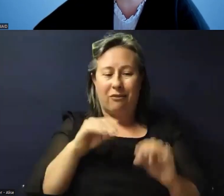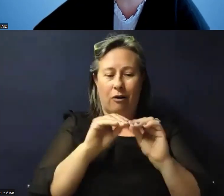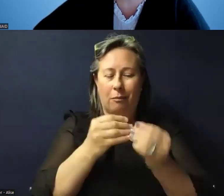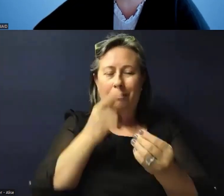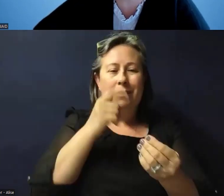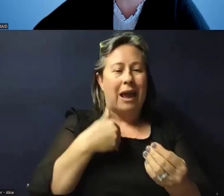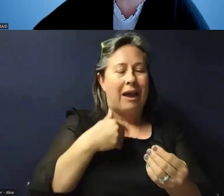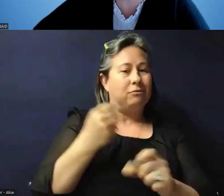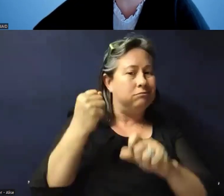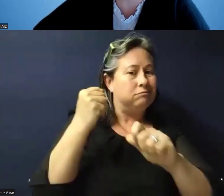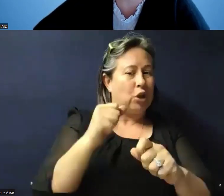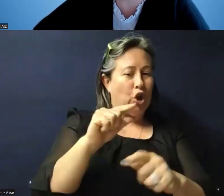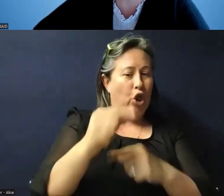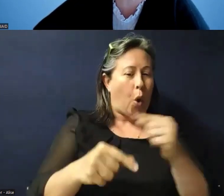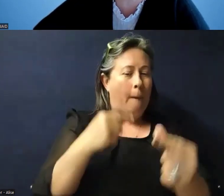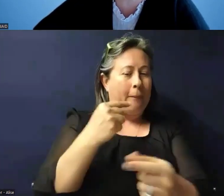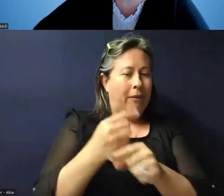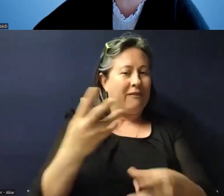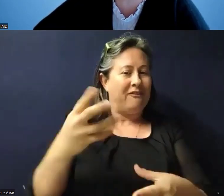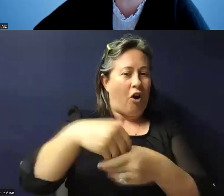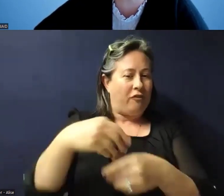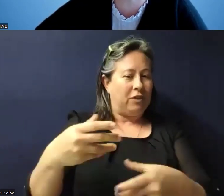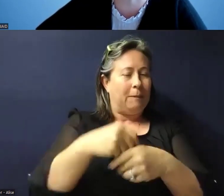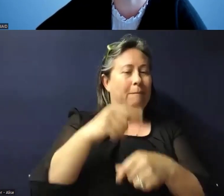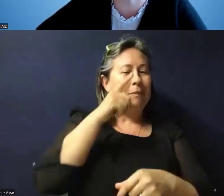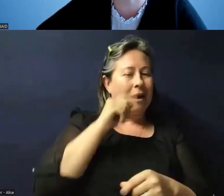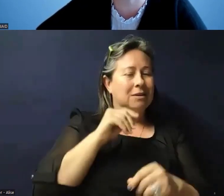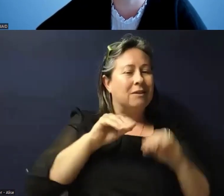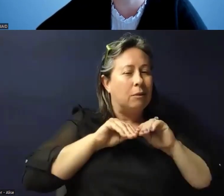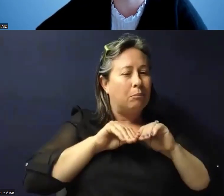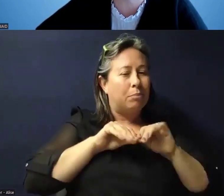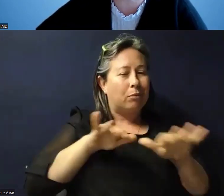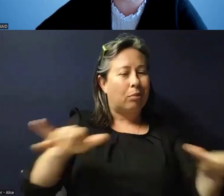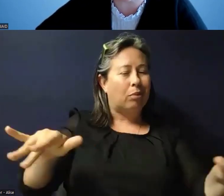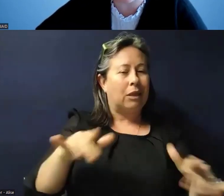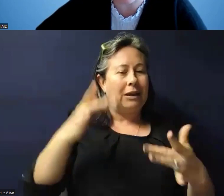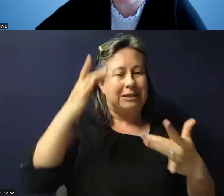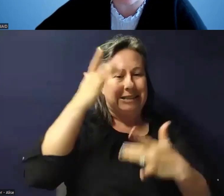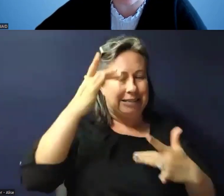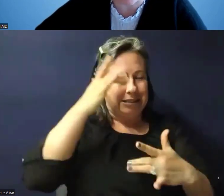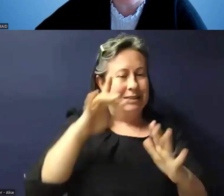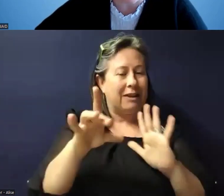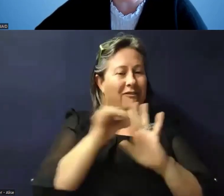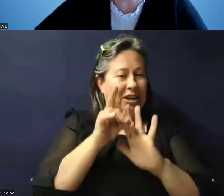because in the nature of infectious diseases research that we support.